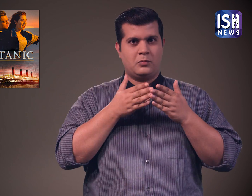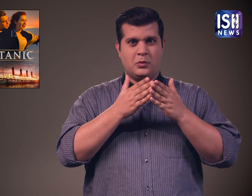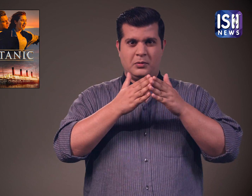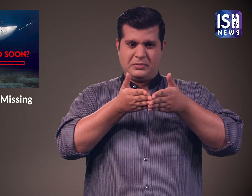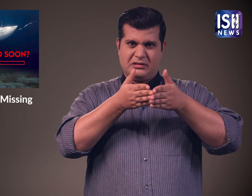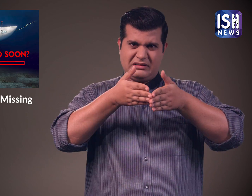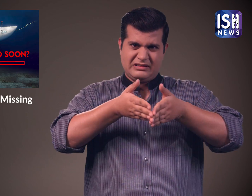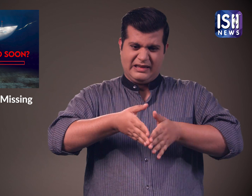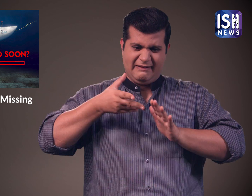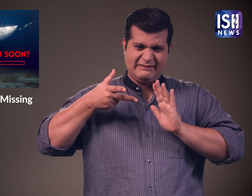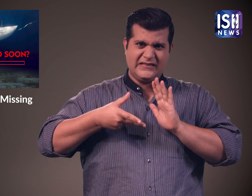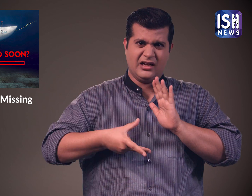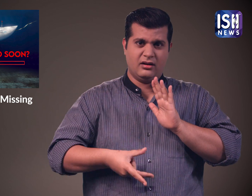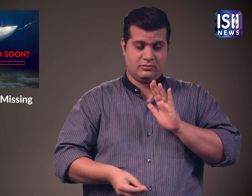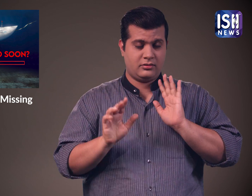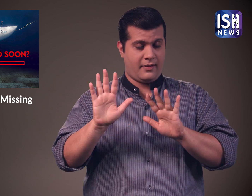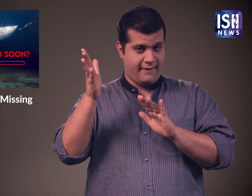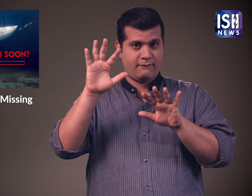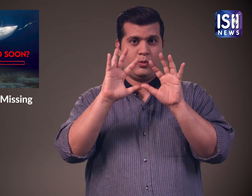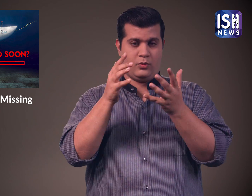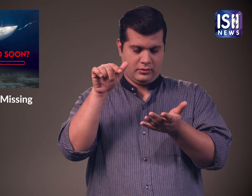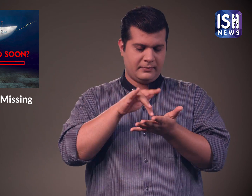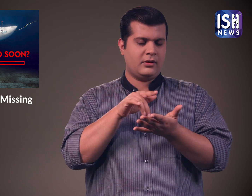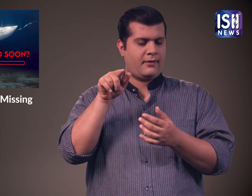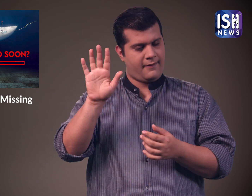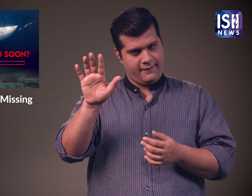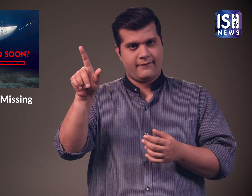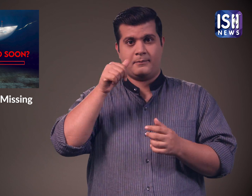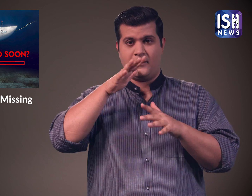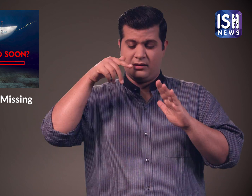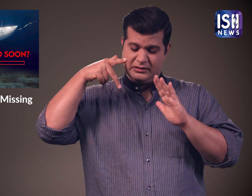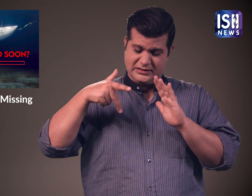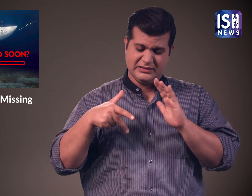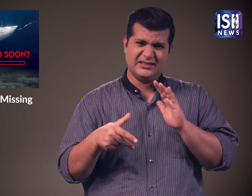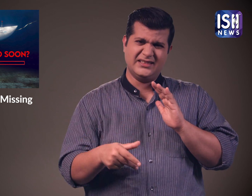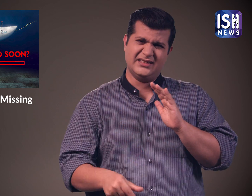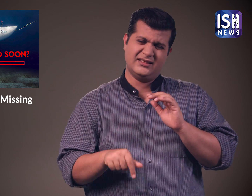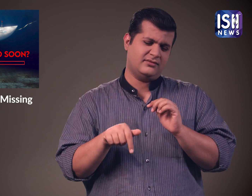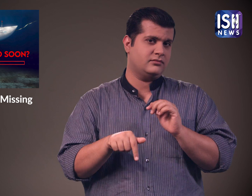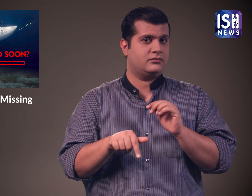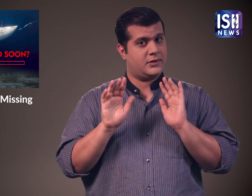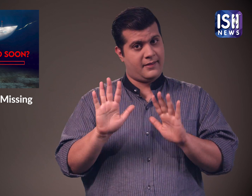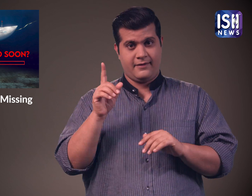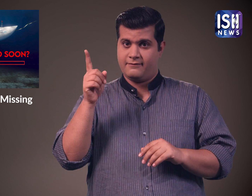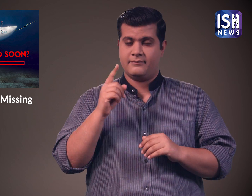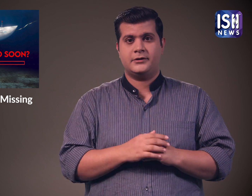The ship sank and the wreckage can still be found deep down at the bottom of the ocean floor.